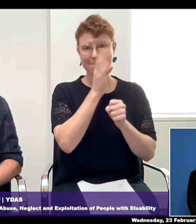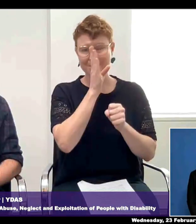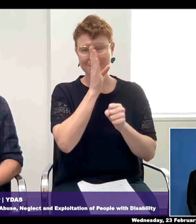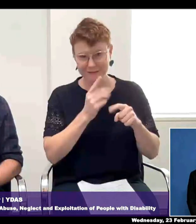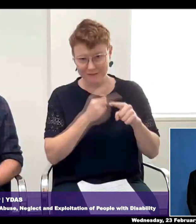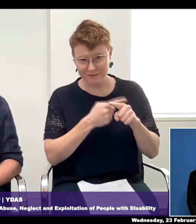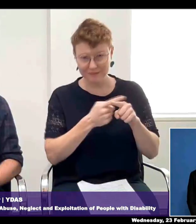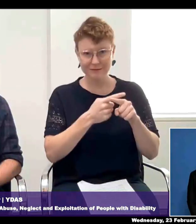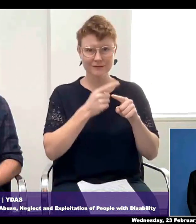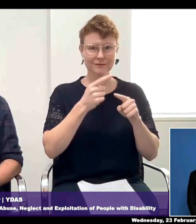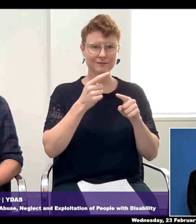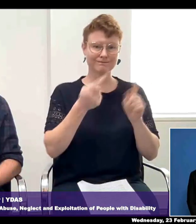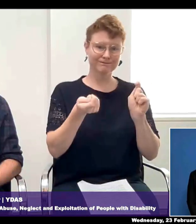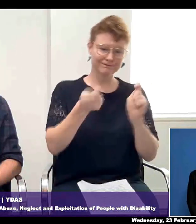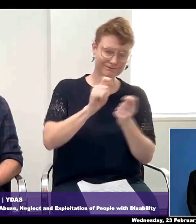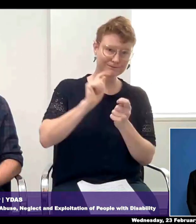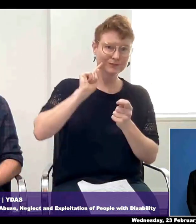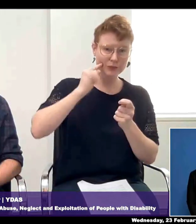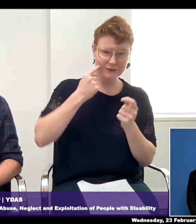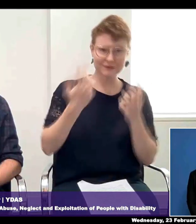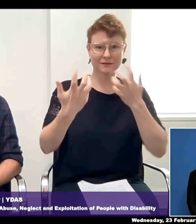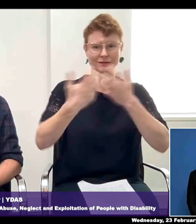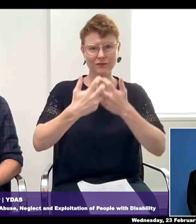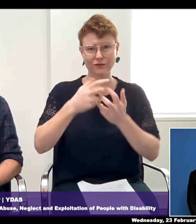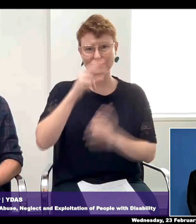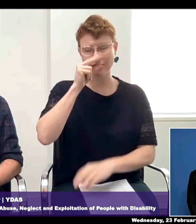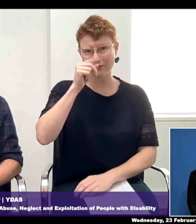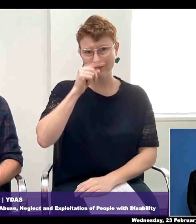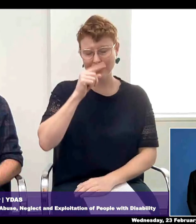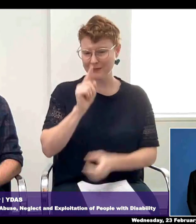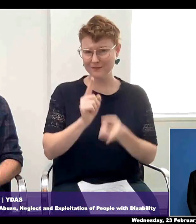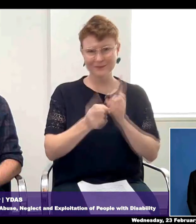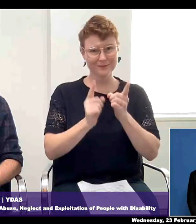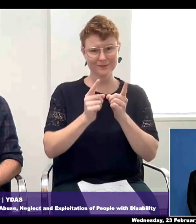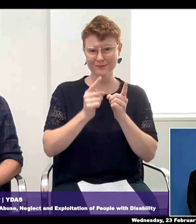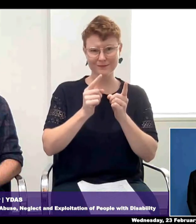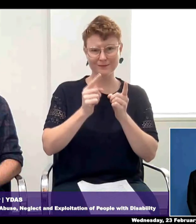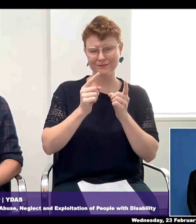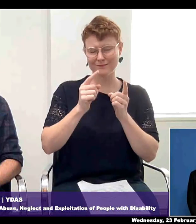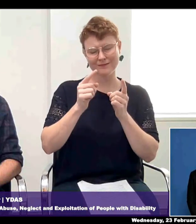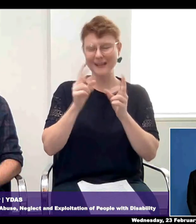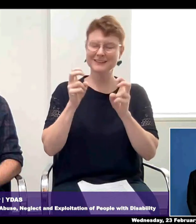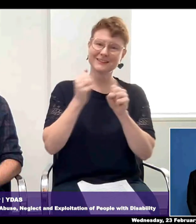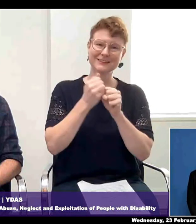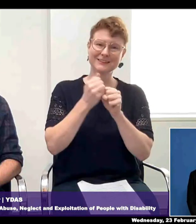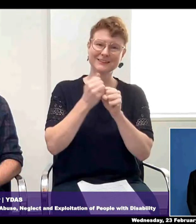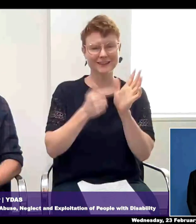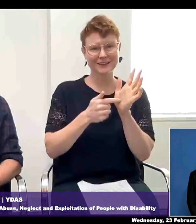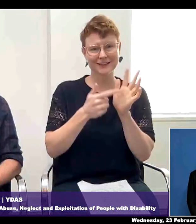It means they there are missed opportunities for the person to get information in formats that will suit them such as plain or simple English.